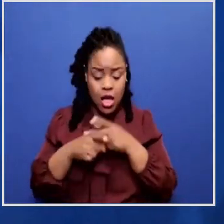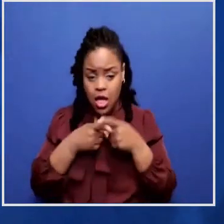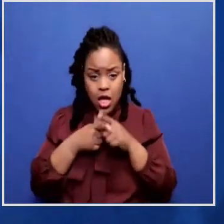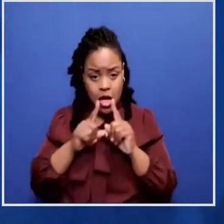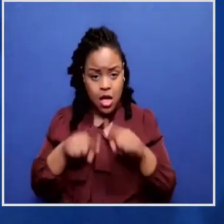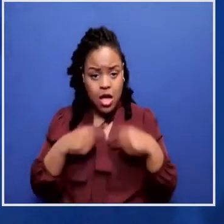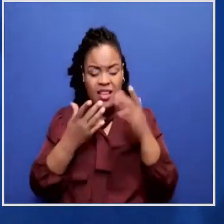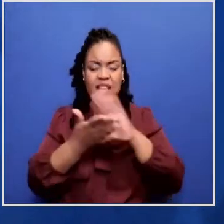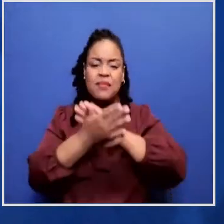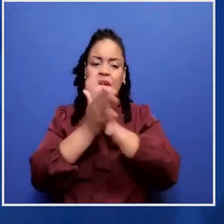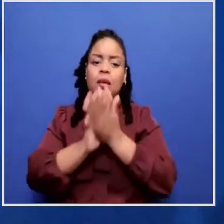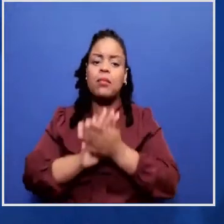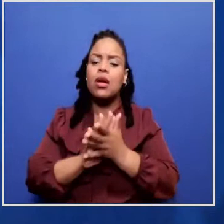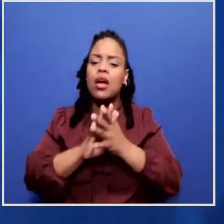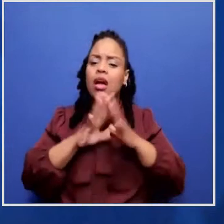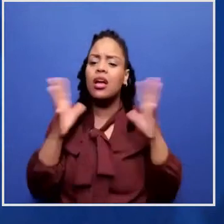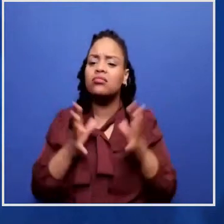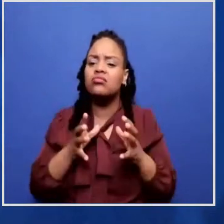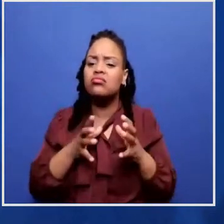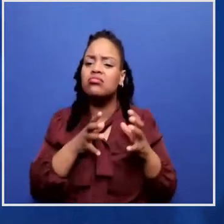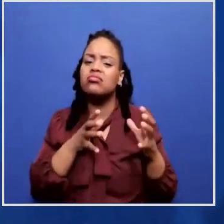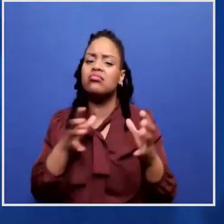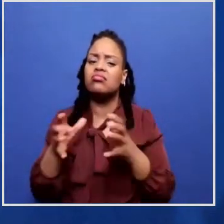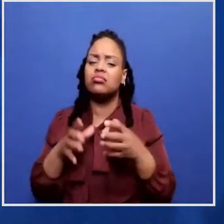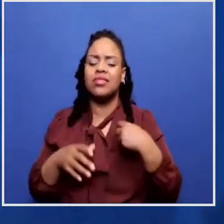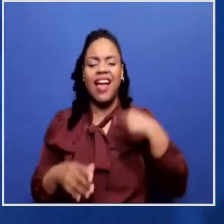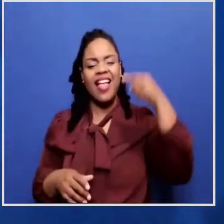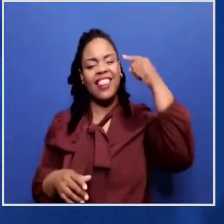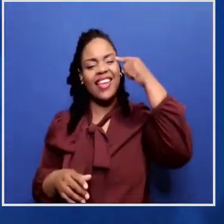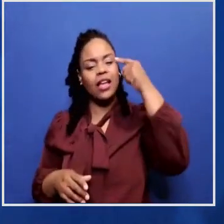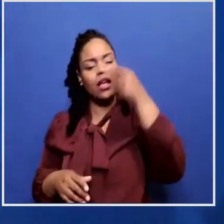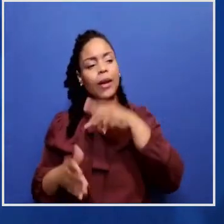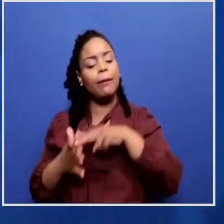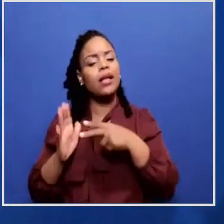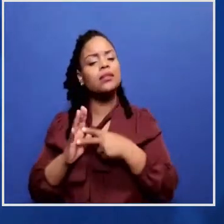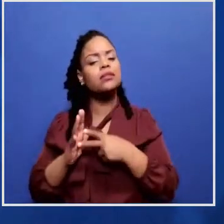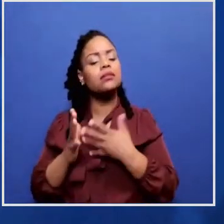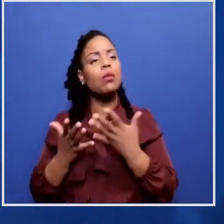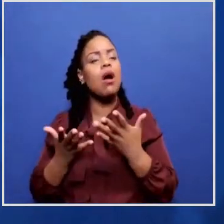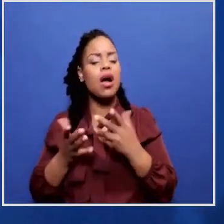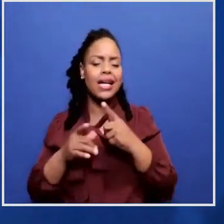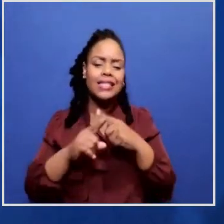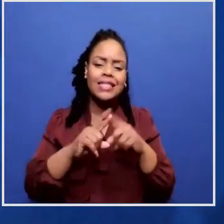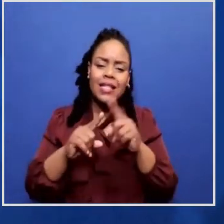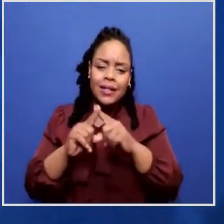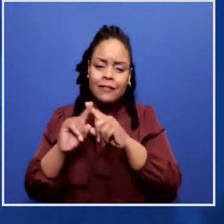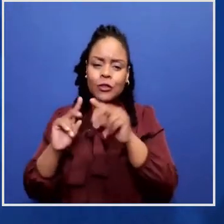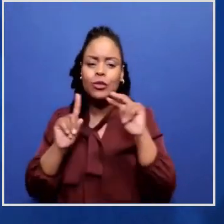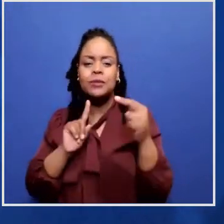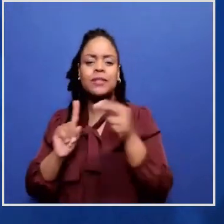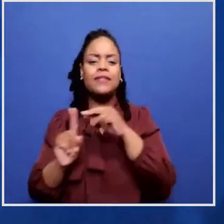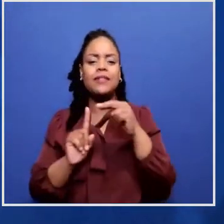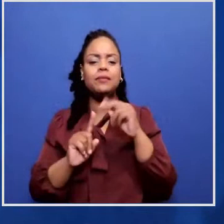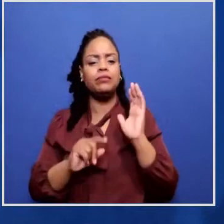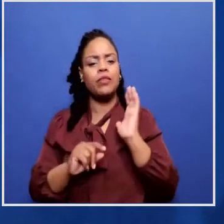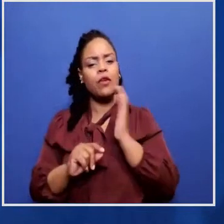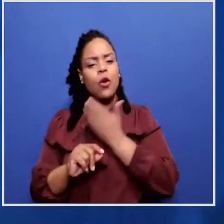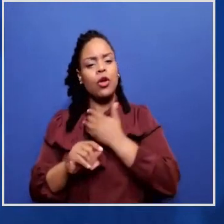DISCORDS OF OUR NATION INTO A BEAUTIFUL SYMPHONY OF BROTHERHOOD. AND BY THAT, I BELIEVE HE MEANT